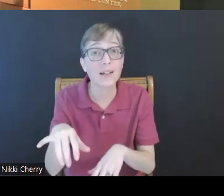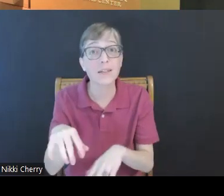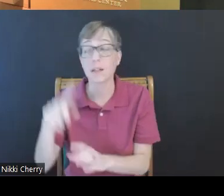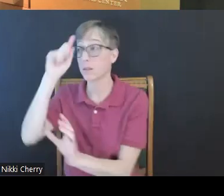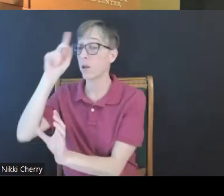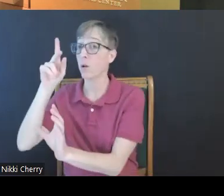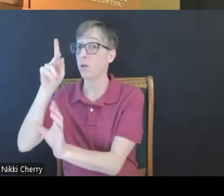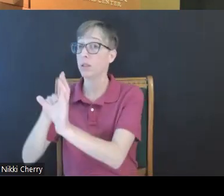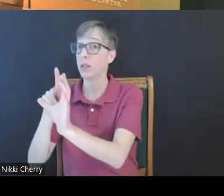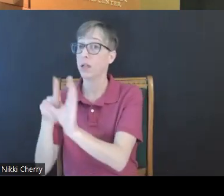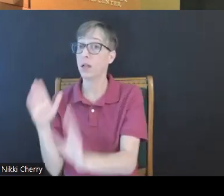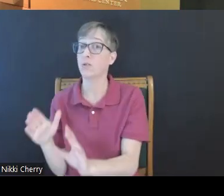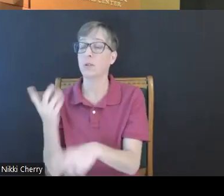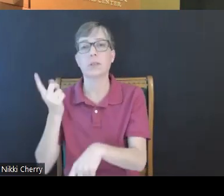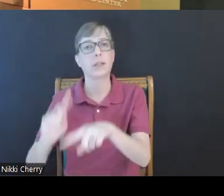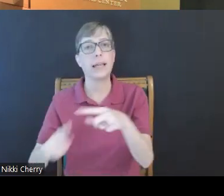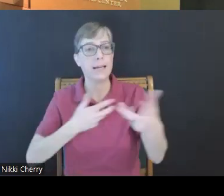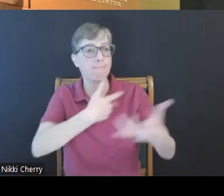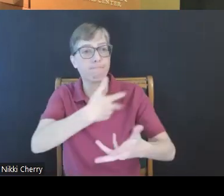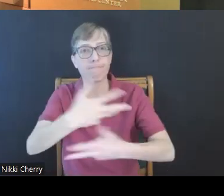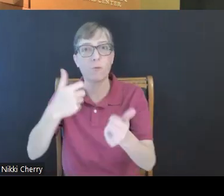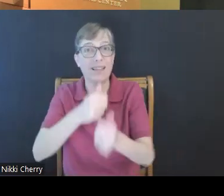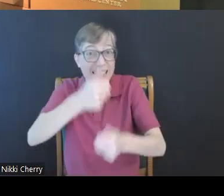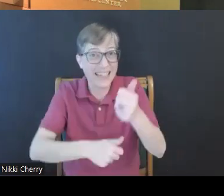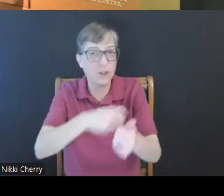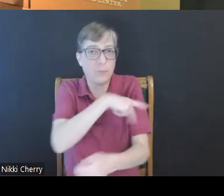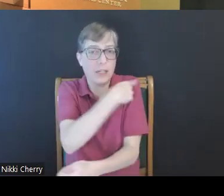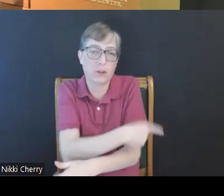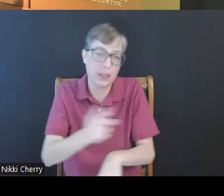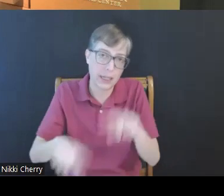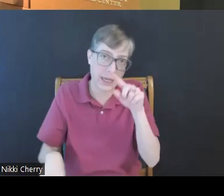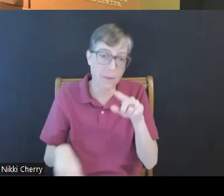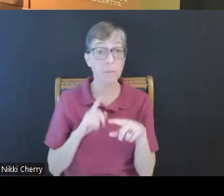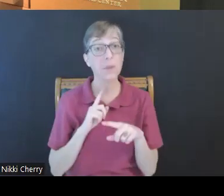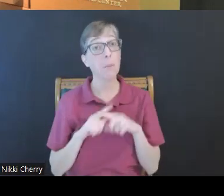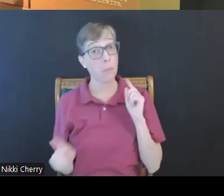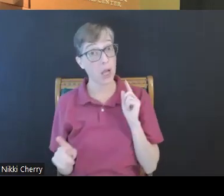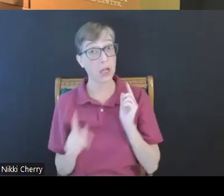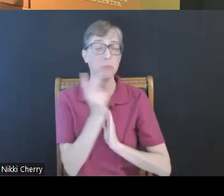they can do is spend two or three hours a week and hear about every person in the registry who's not